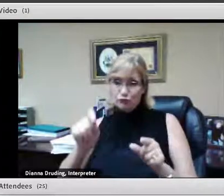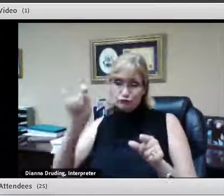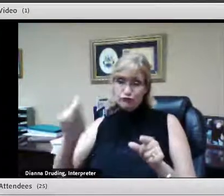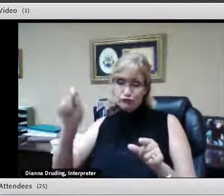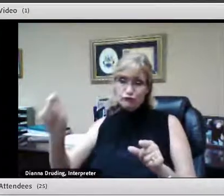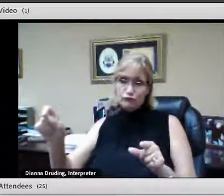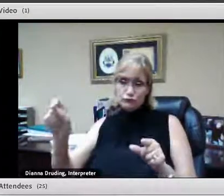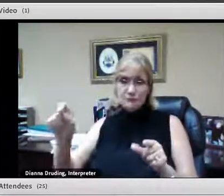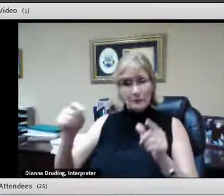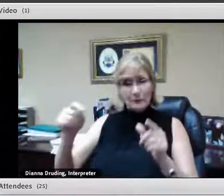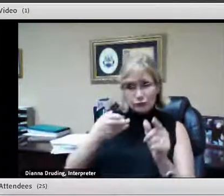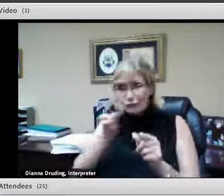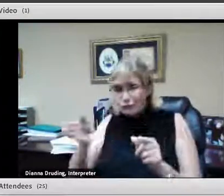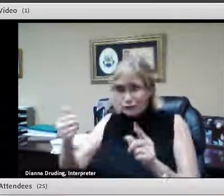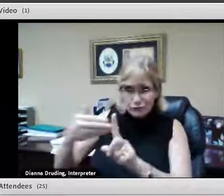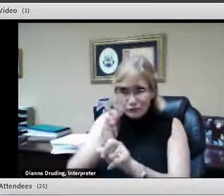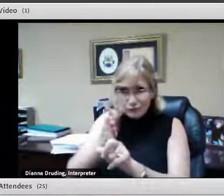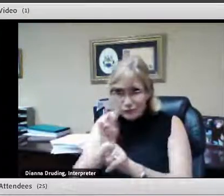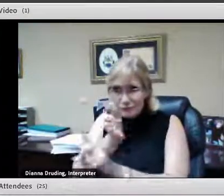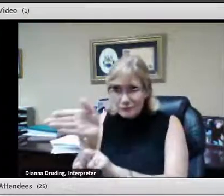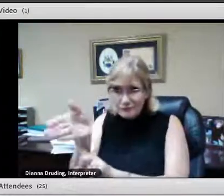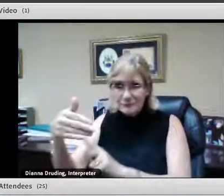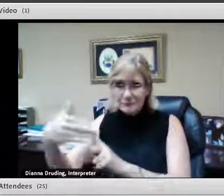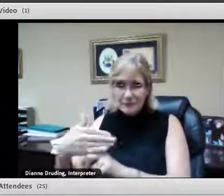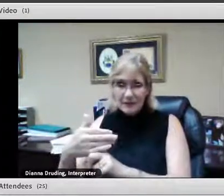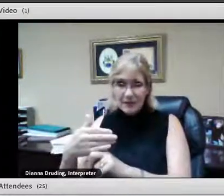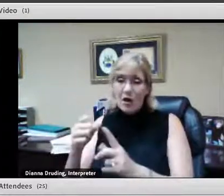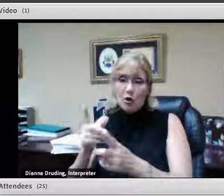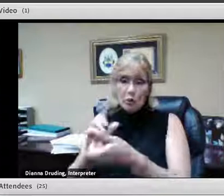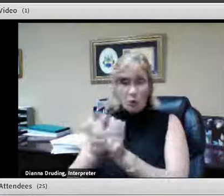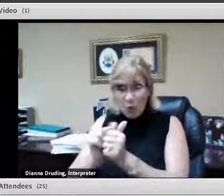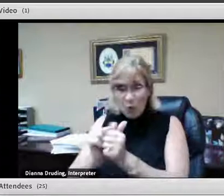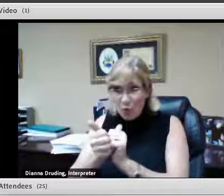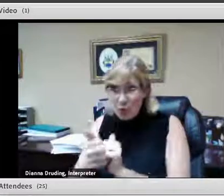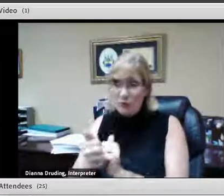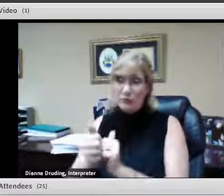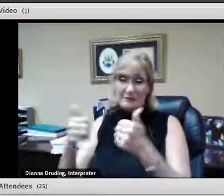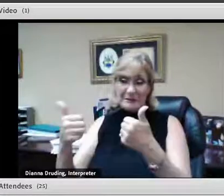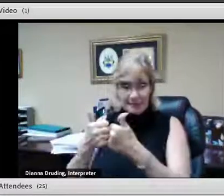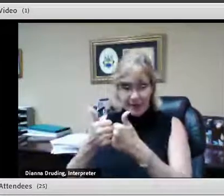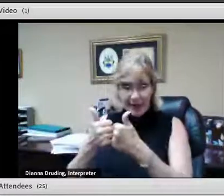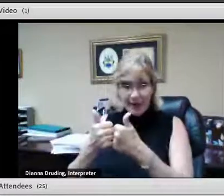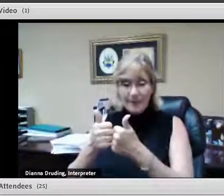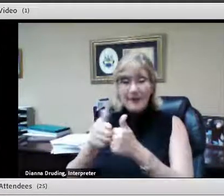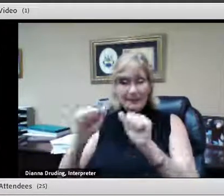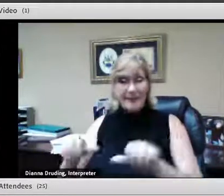and avoid obstacles and try to get to the end. There's racing games where your sprite would try to basically do the same thing,